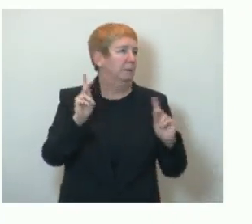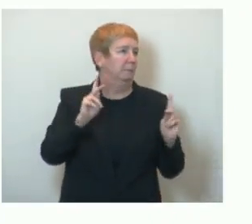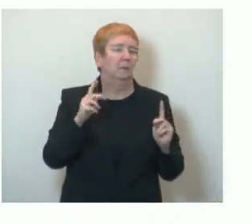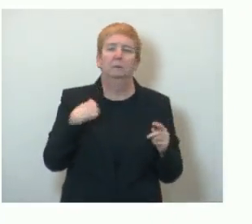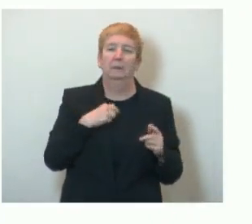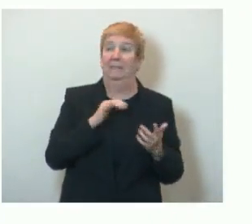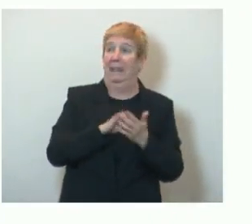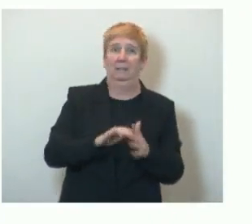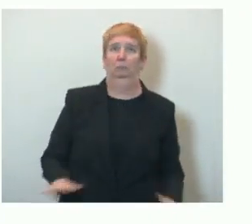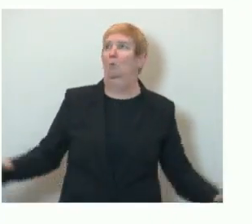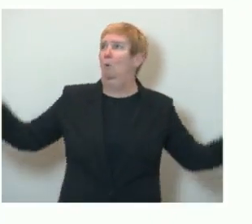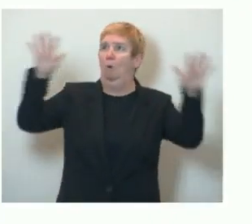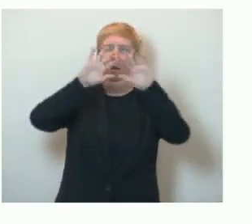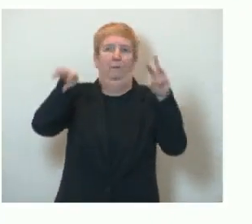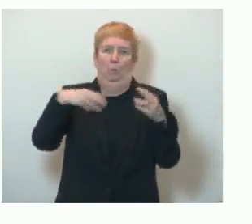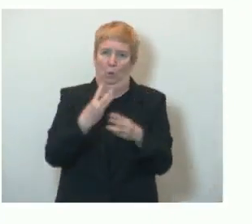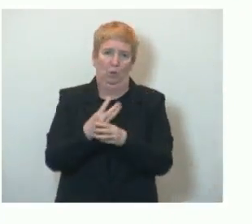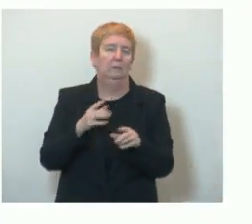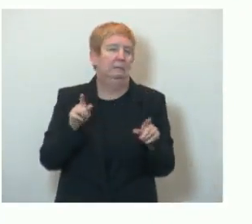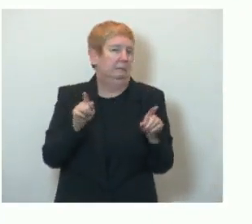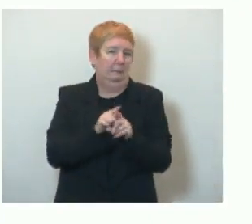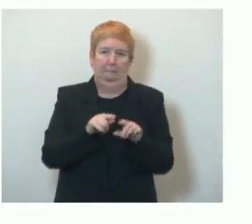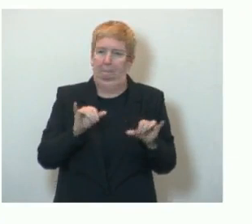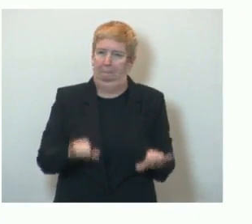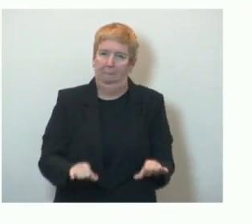VERY HIGH CASE FATALITY RATES IN OLDER POPULATIONS AND PARTICULAR.